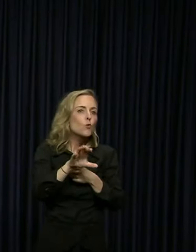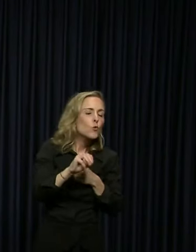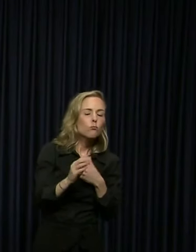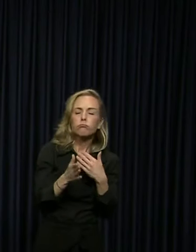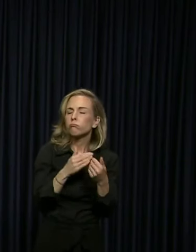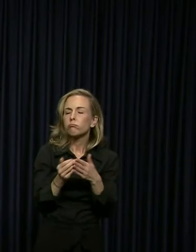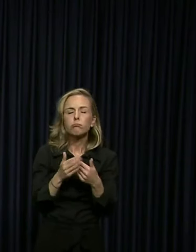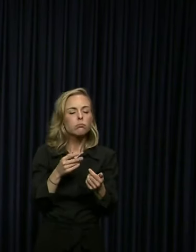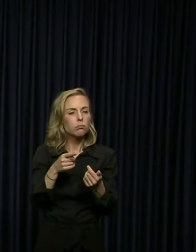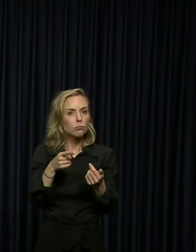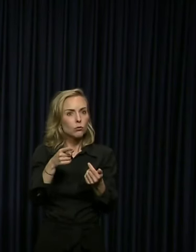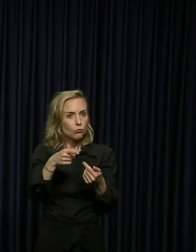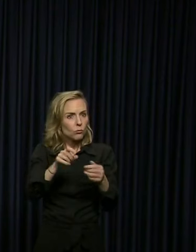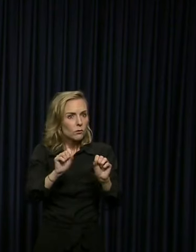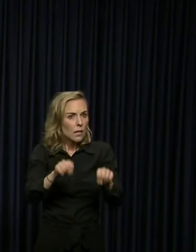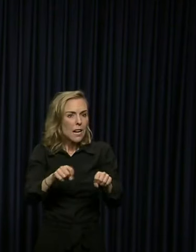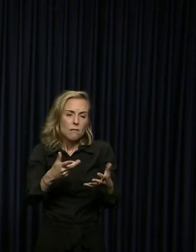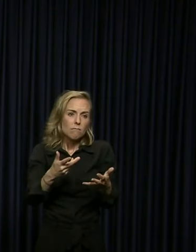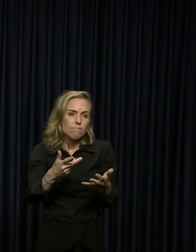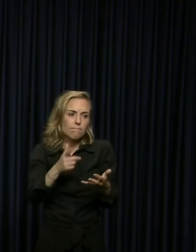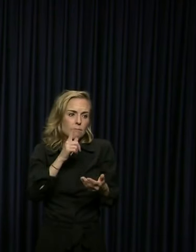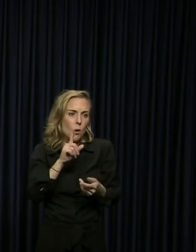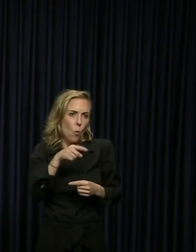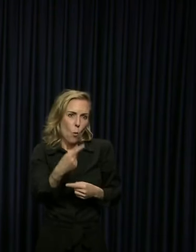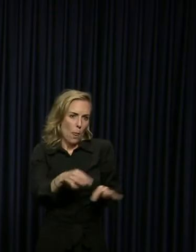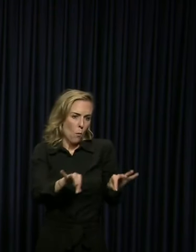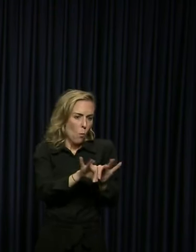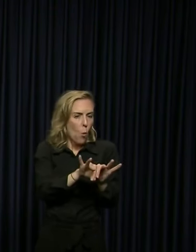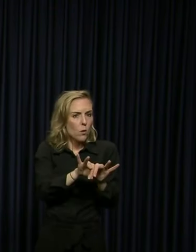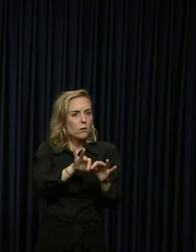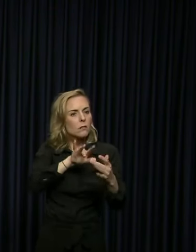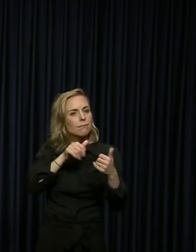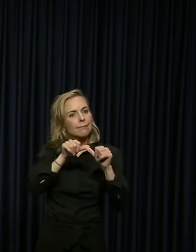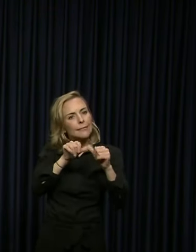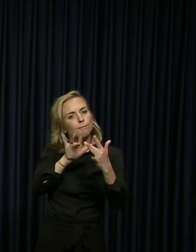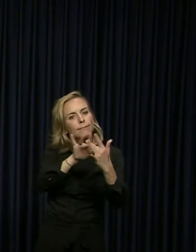IF YOU WANT TO PUT ON IT SOCIAL MEDIA THAT YOU'VE I DIDN'T, DO IT.